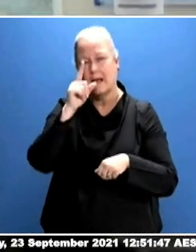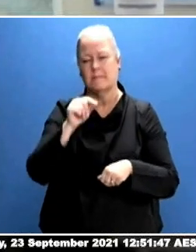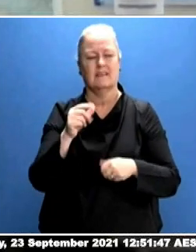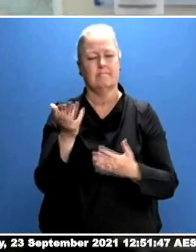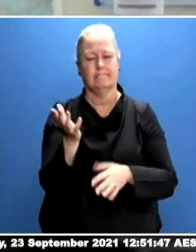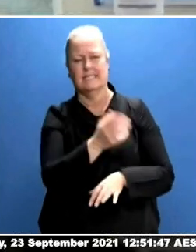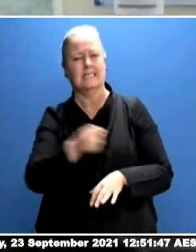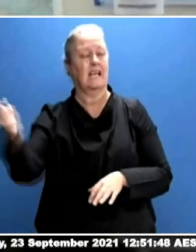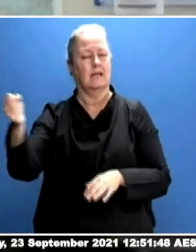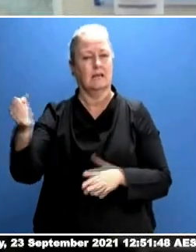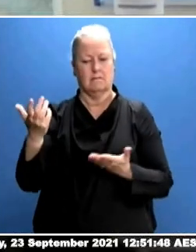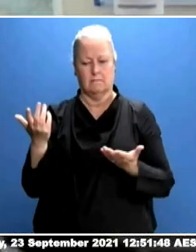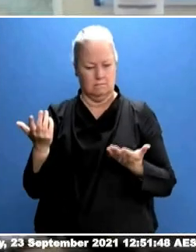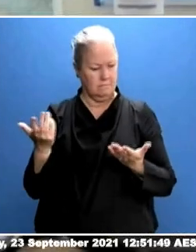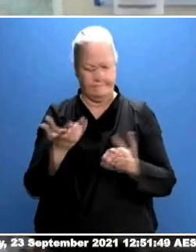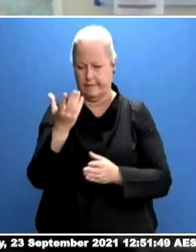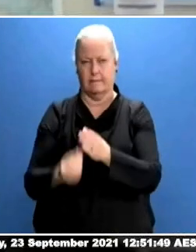been removed from their community.